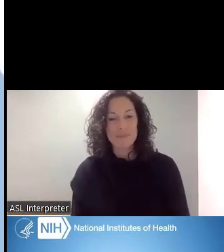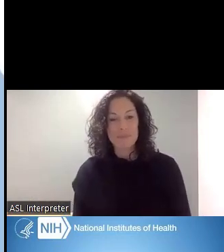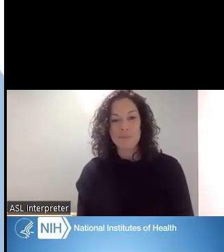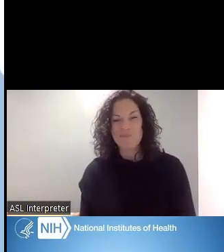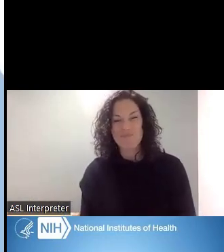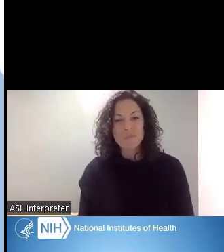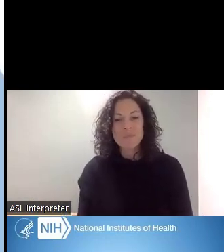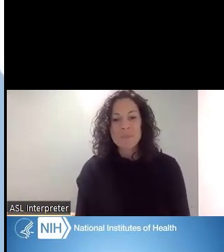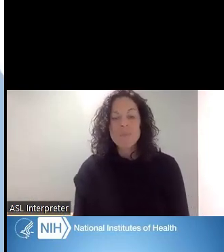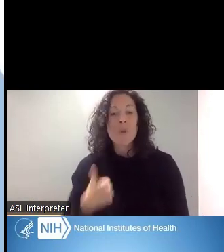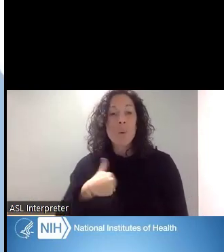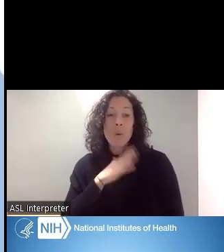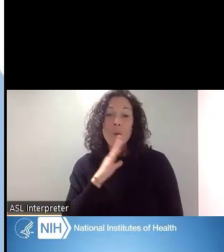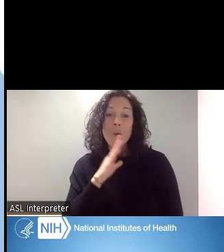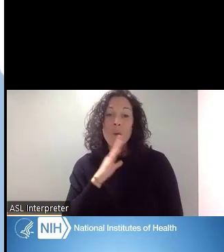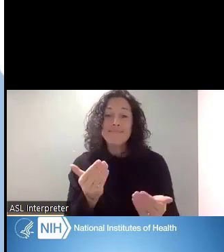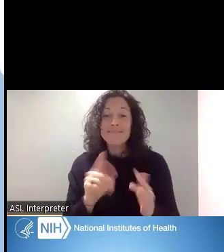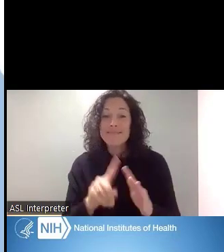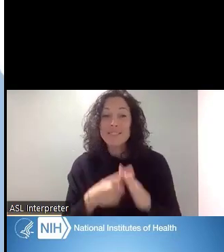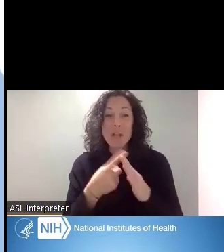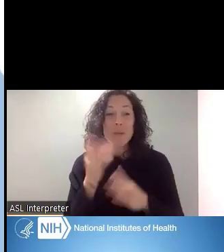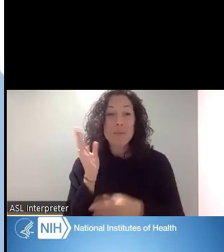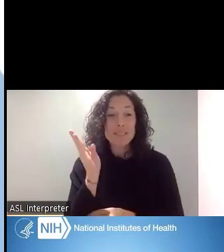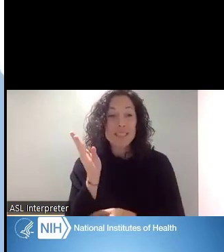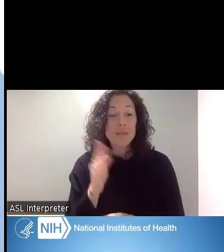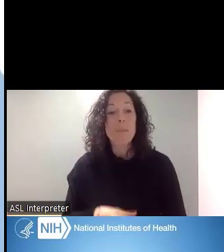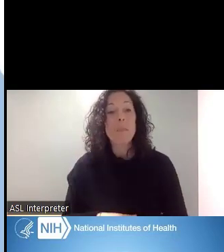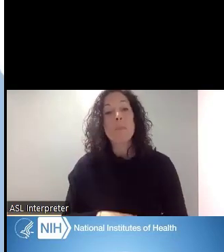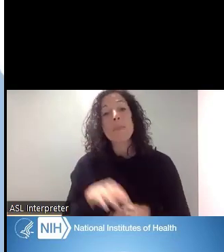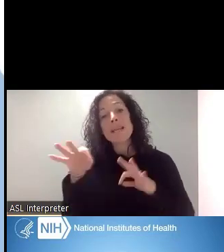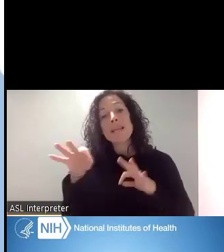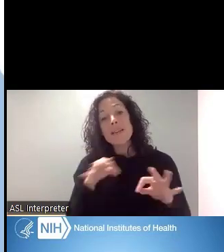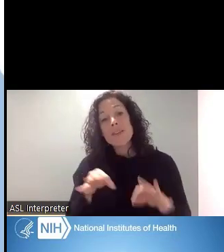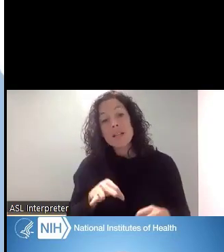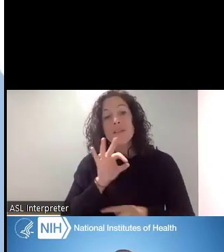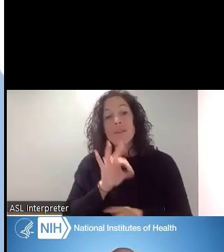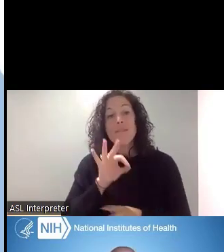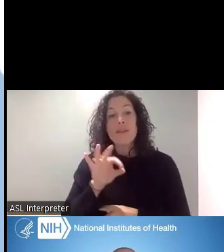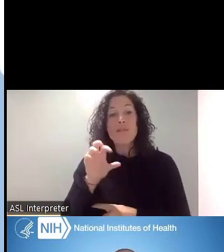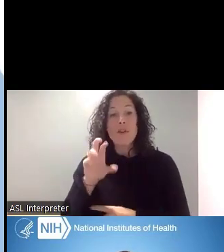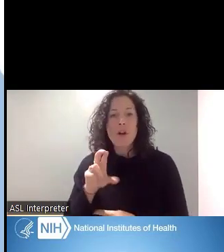and we'll get right on into the presentation, a definition of the FFR. What is an FFR?